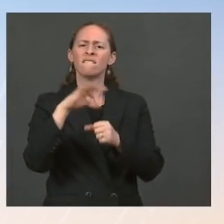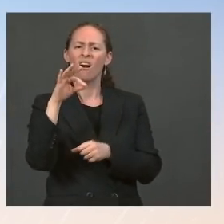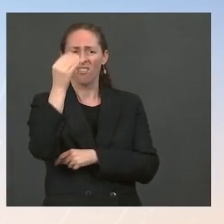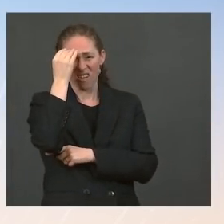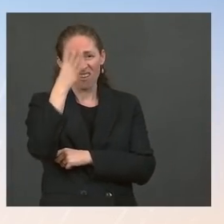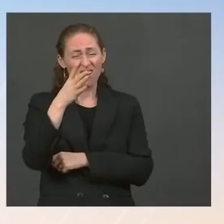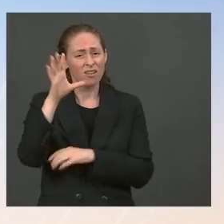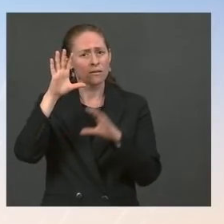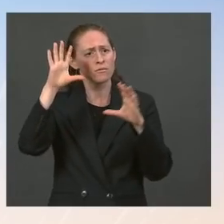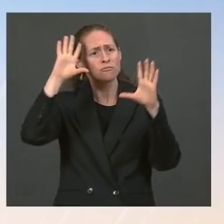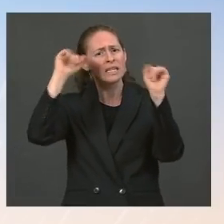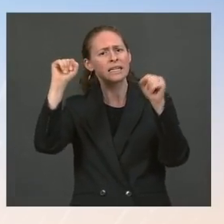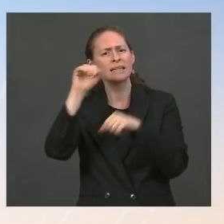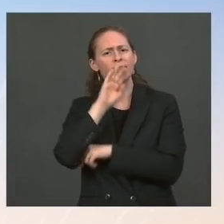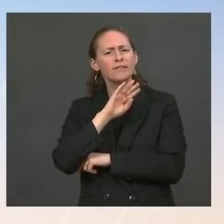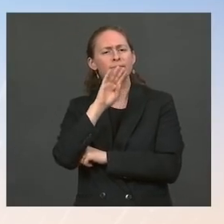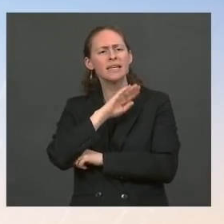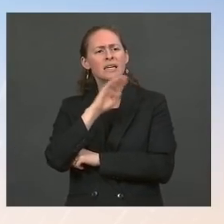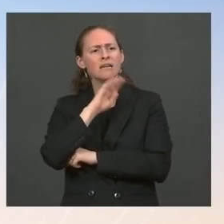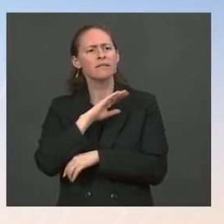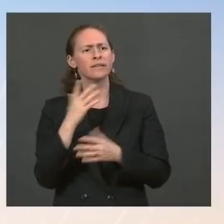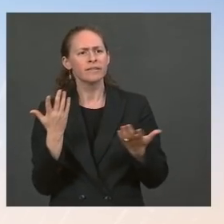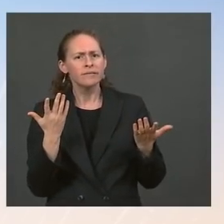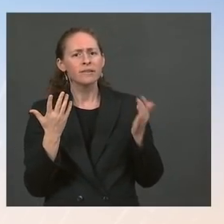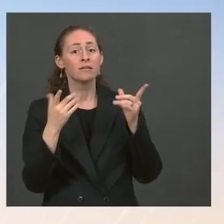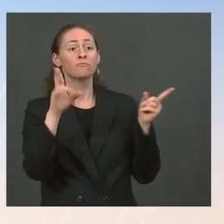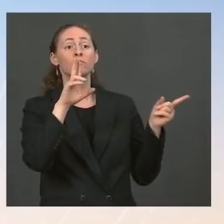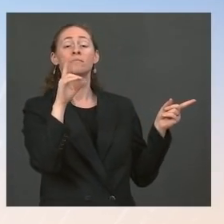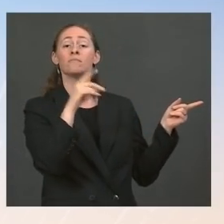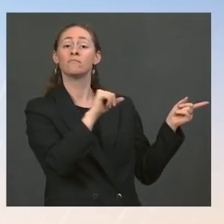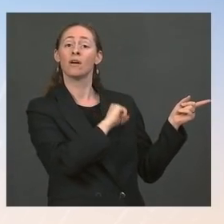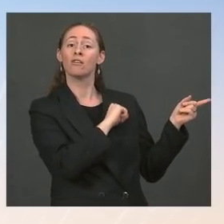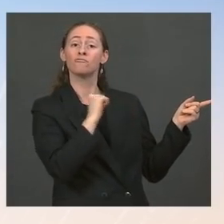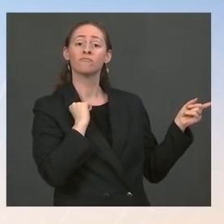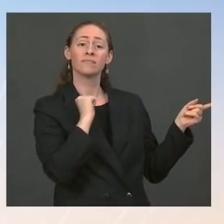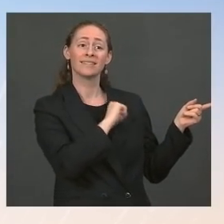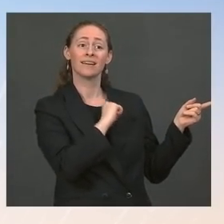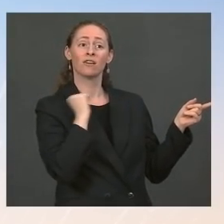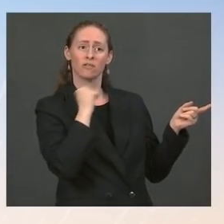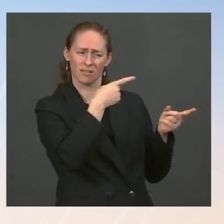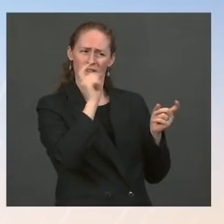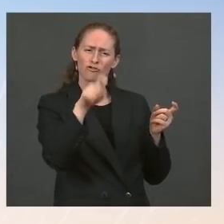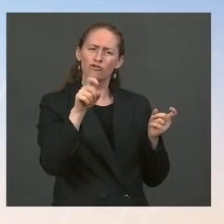The United States Senate needs to act to protect the sacred right to vote, which is under unrelenting assault -- no question.